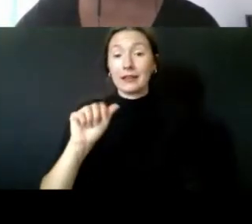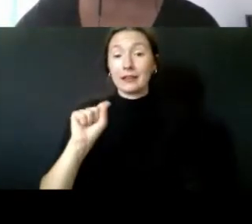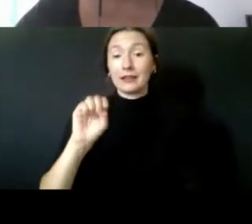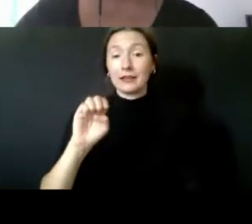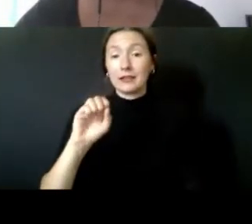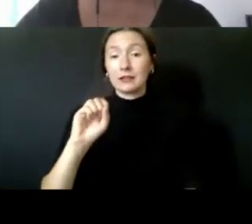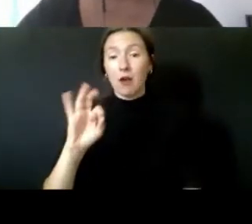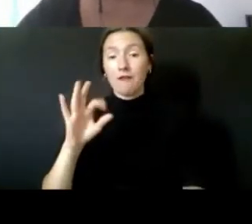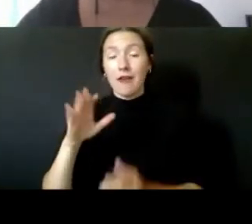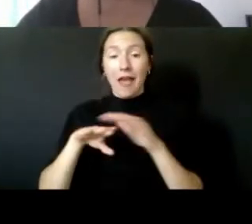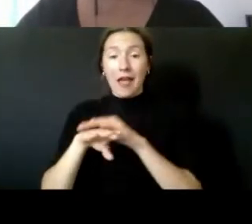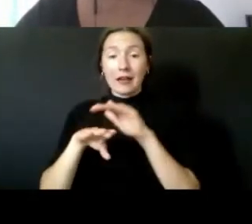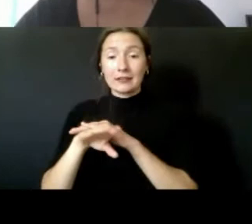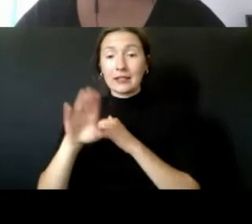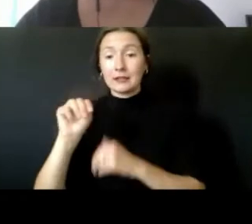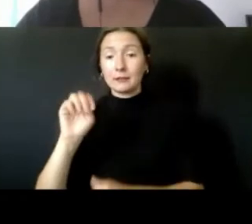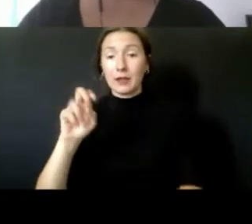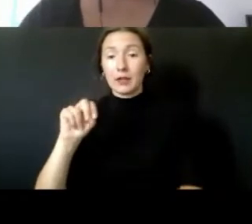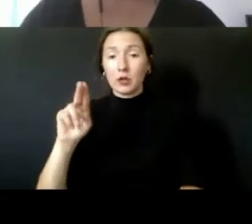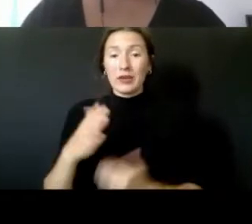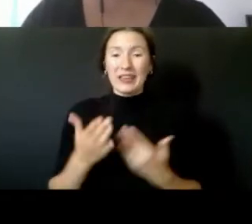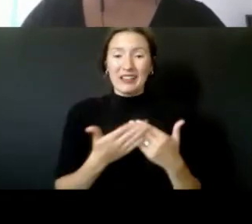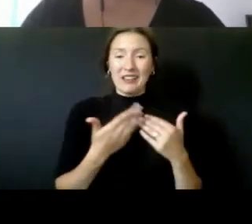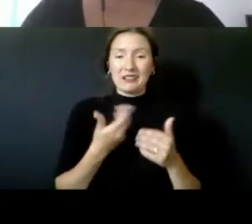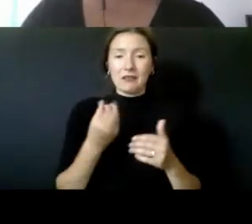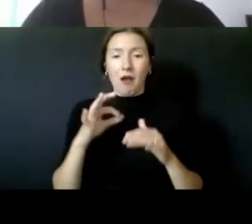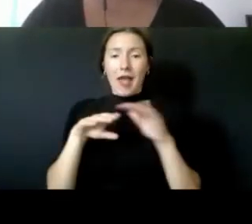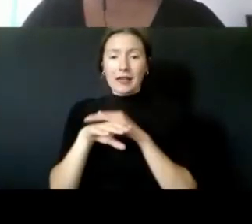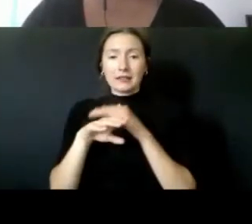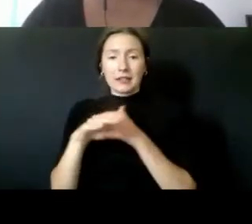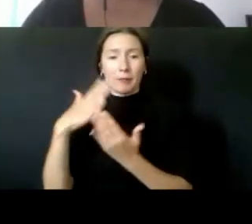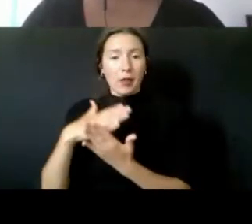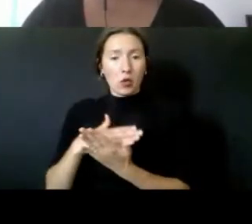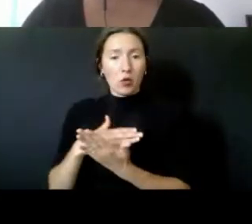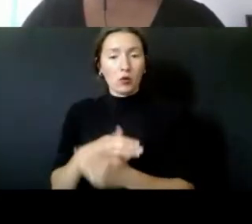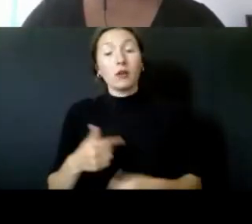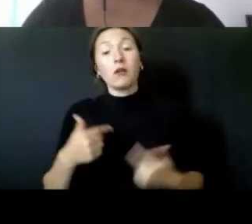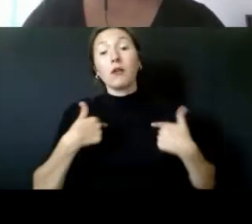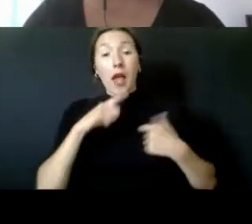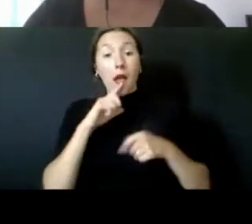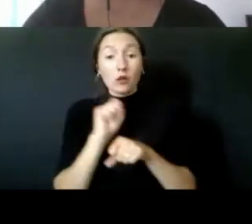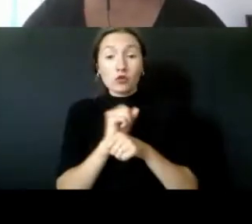and i actually happen to have adhd so this actually helps me a lot as far as